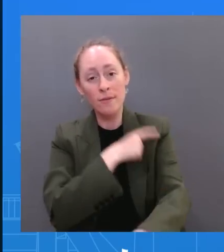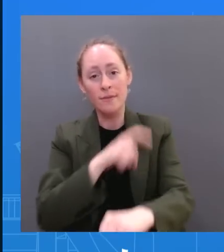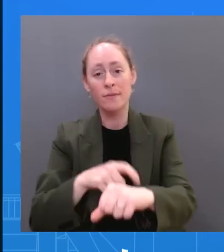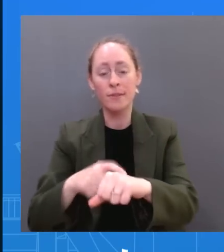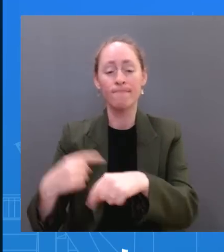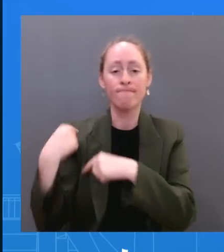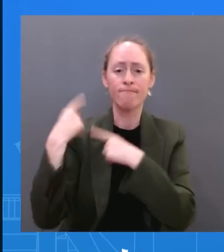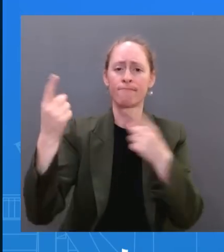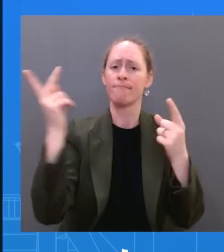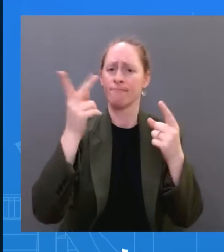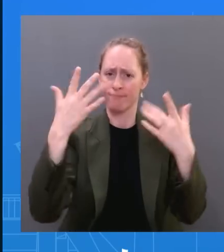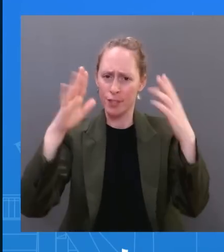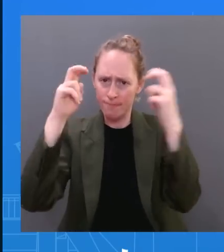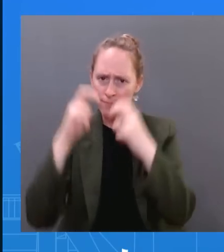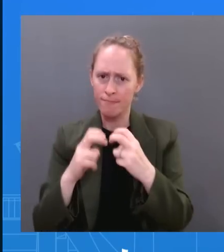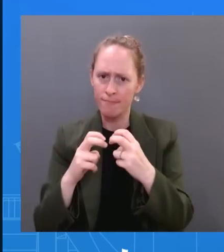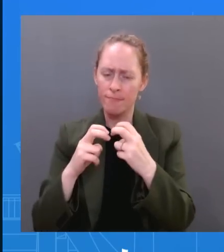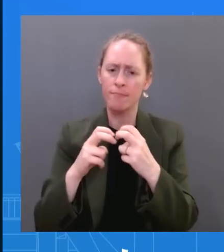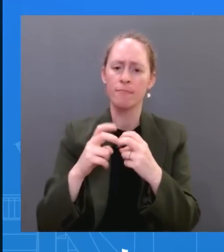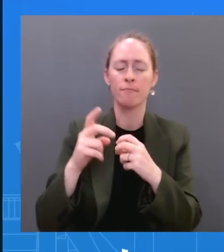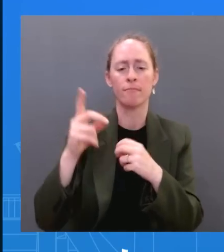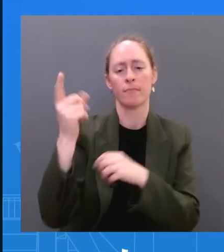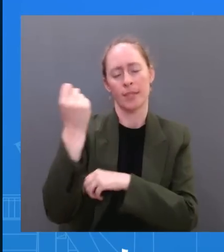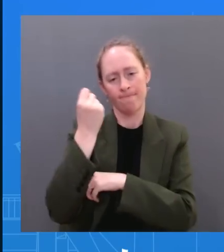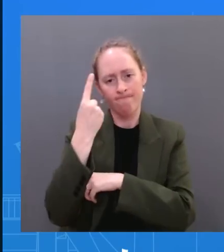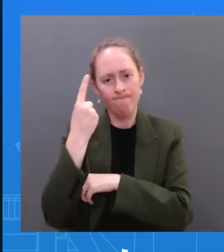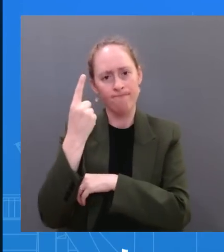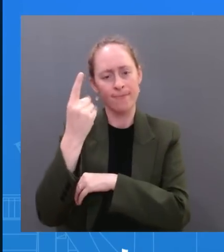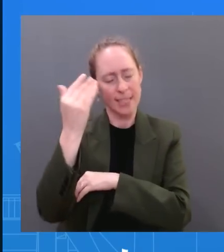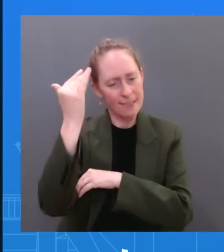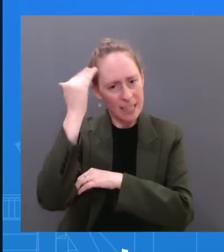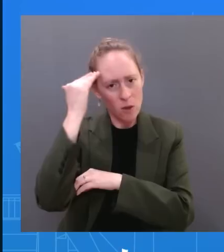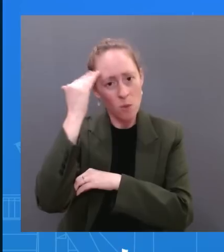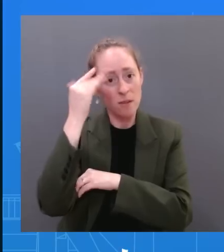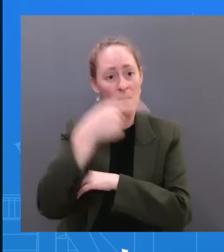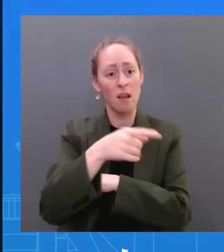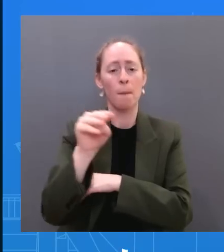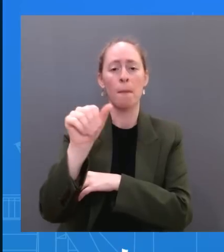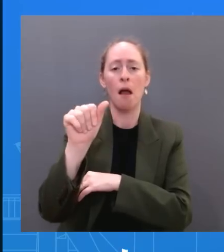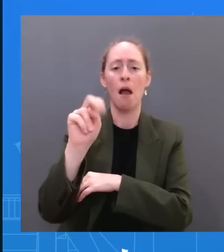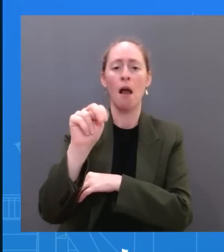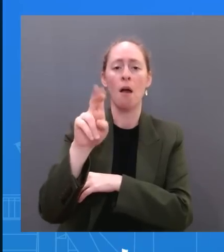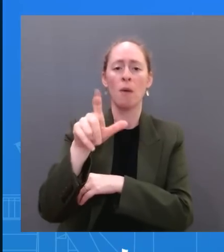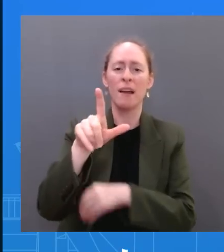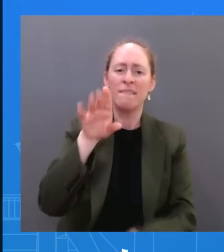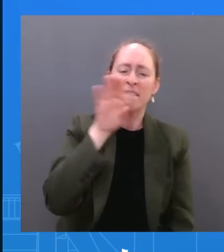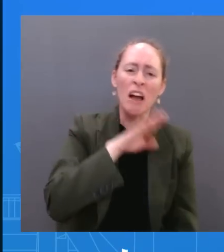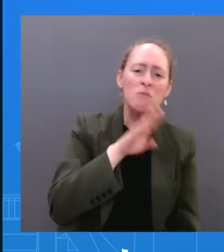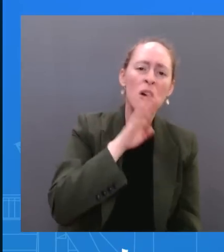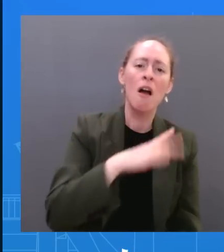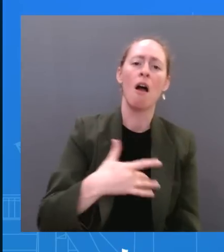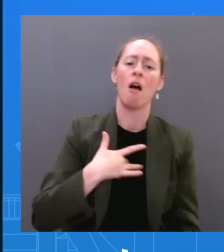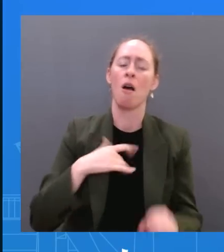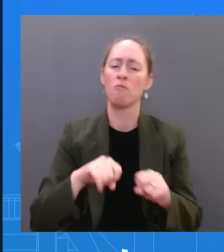and that he's hurting, and rightfully so. His life was up -- upended when gun violence took his son.